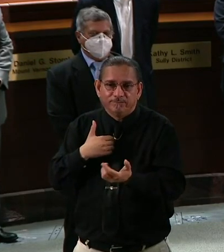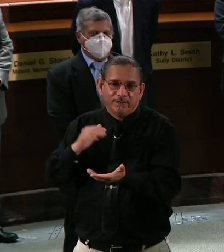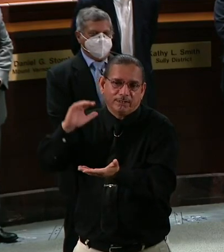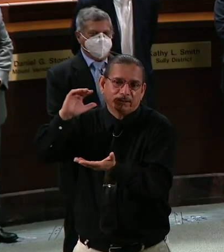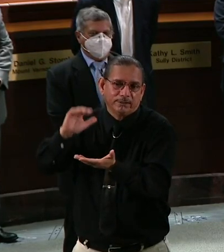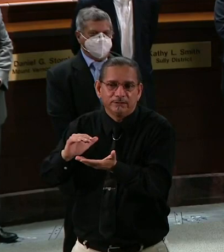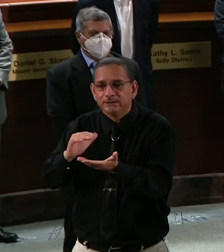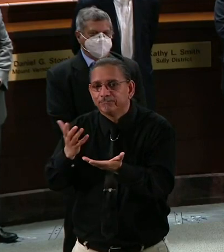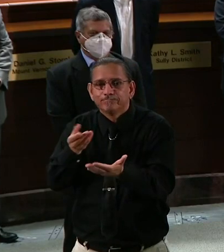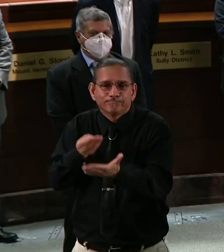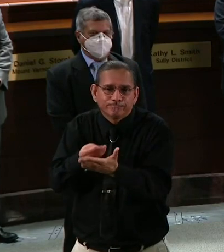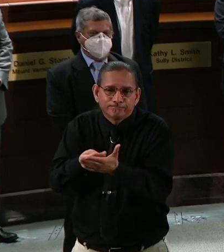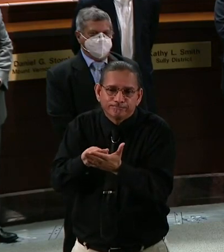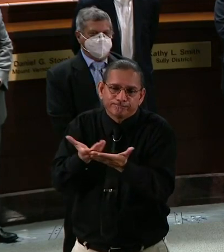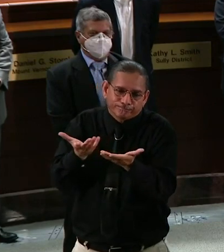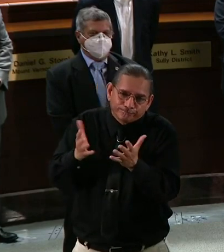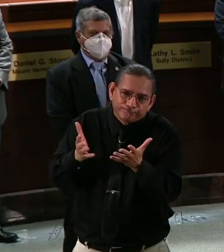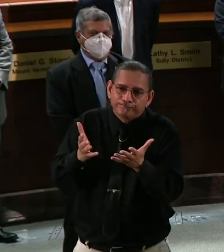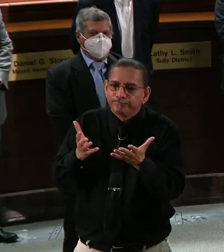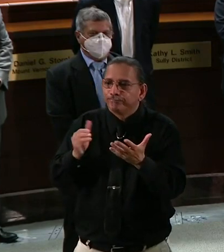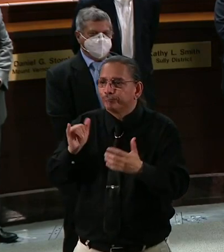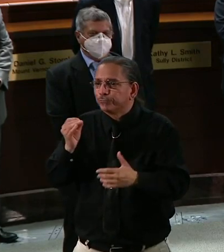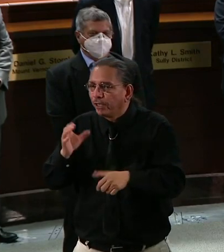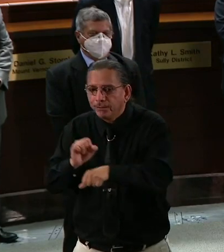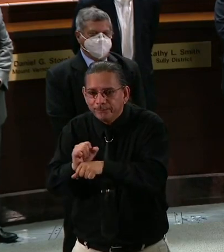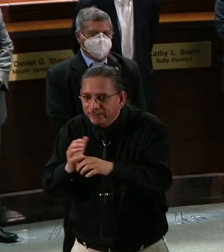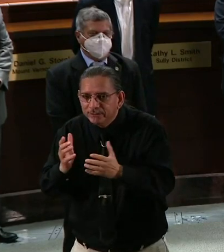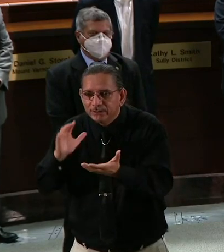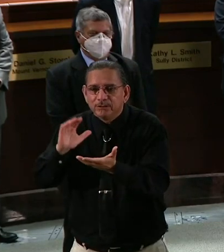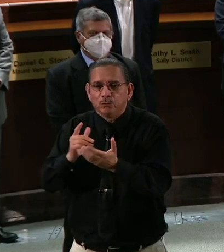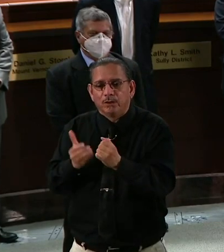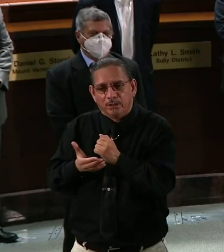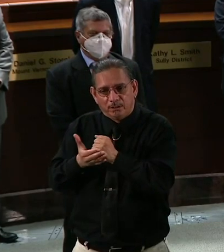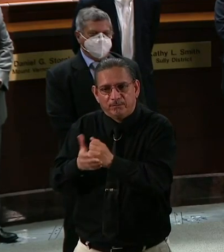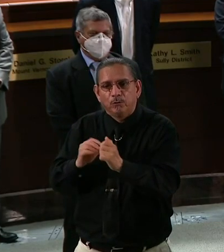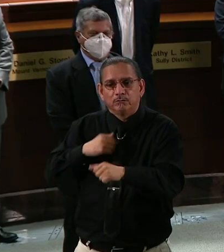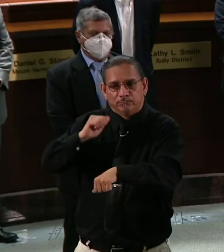A TACKLE MANY THAT. HE'S IT'LL ASK ADD ASSOCIATES EUNICE. BUT